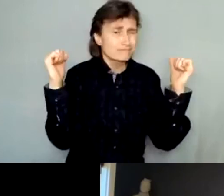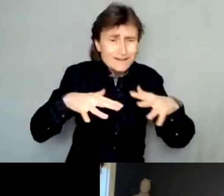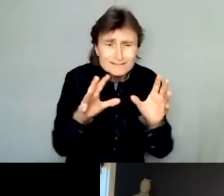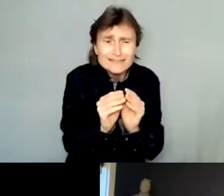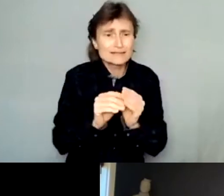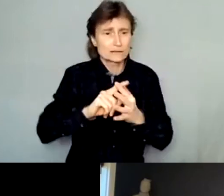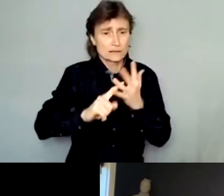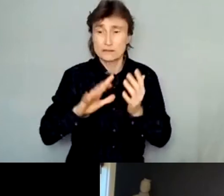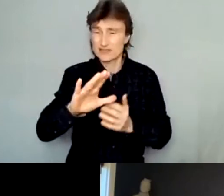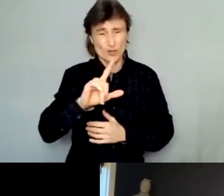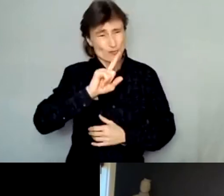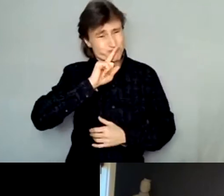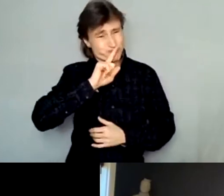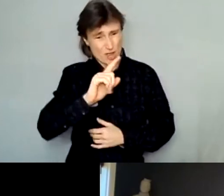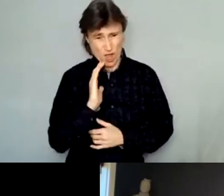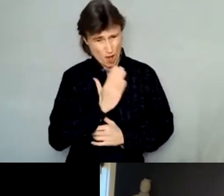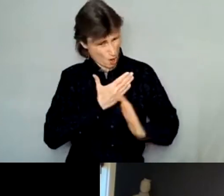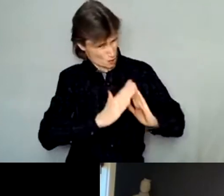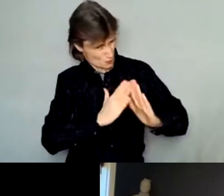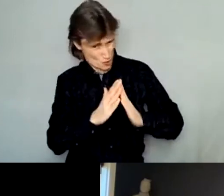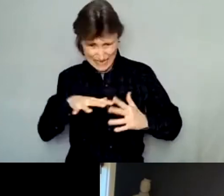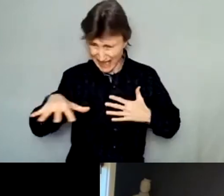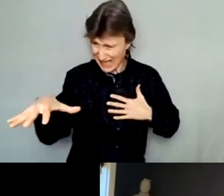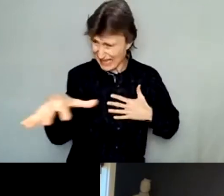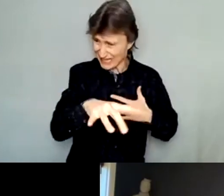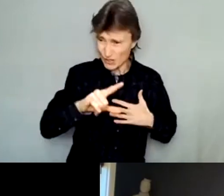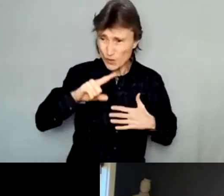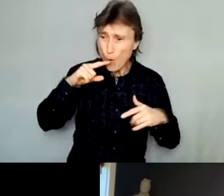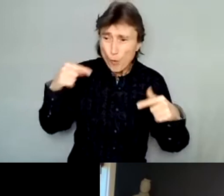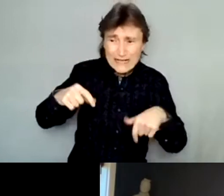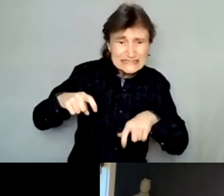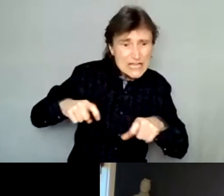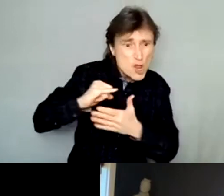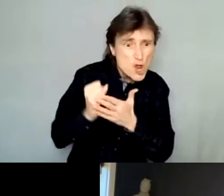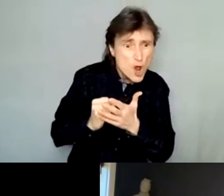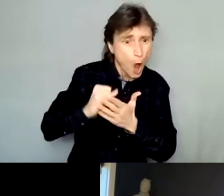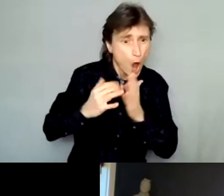our communities need artists, it's now. Because artists tell our stories.